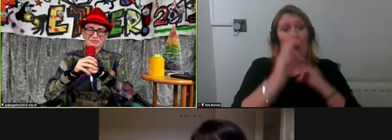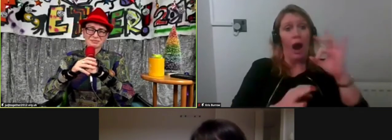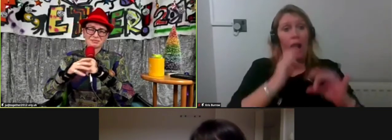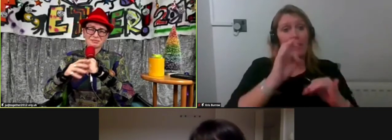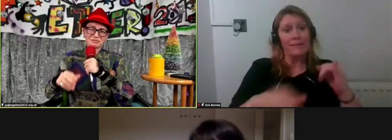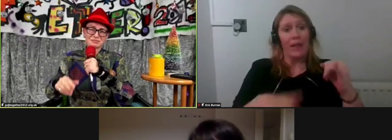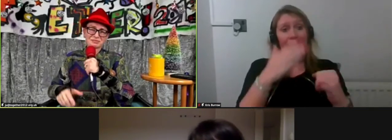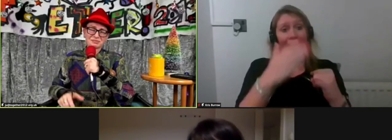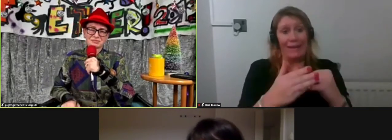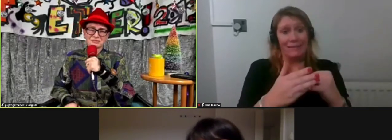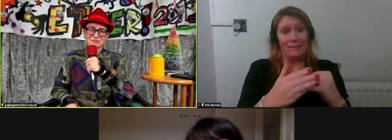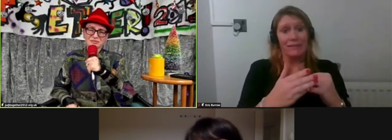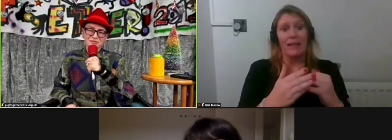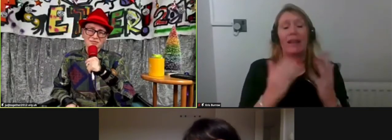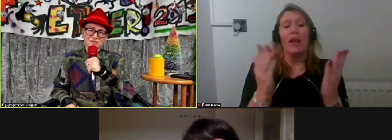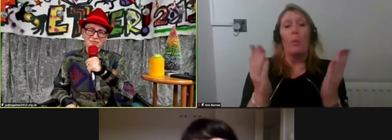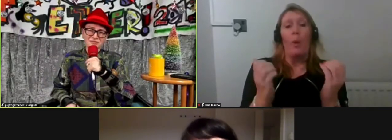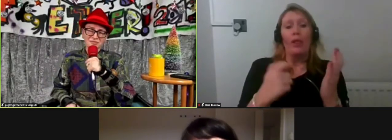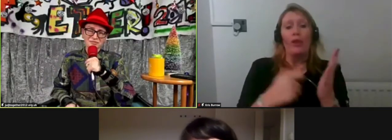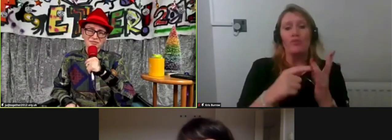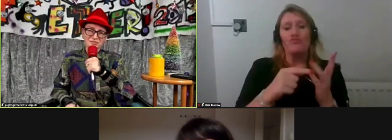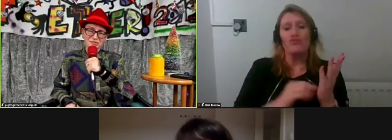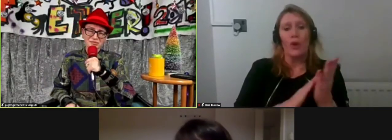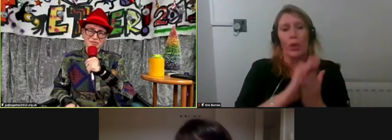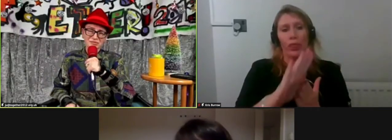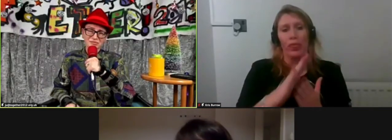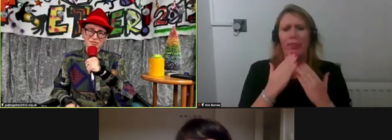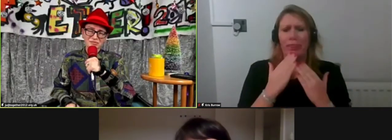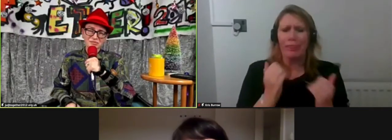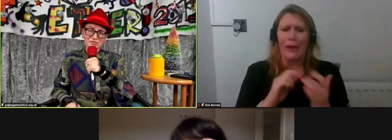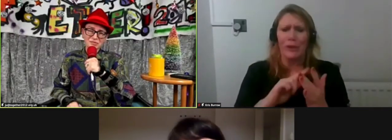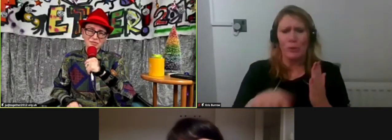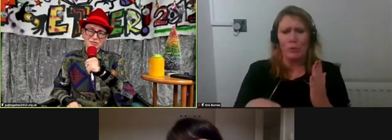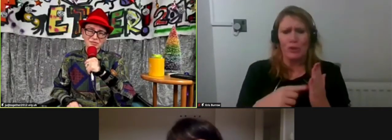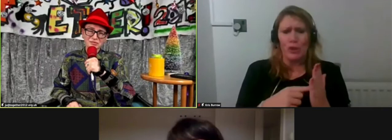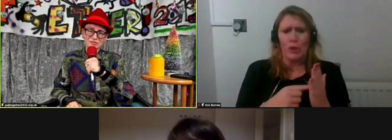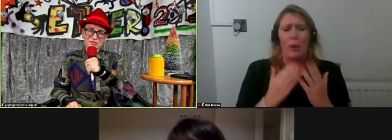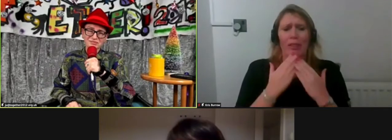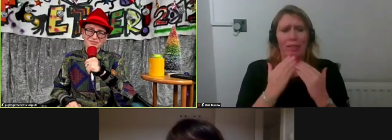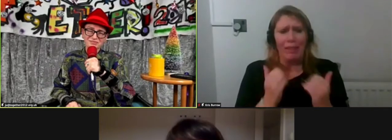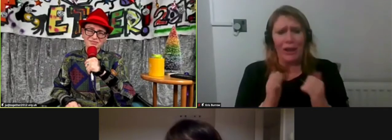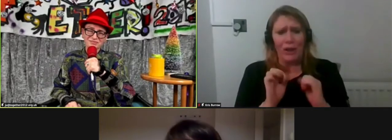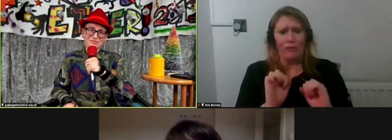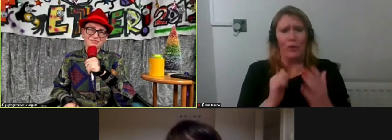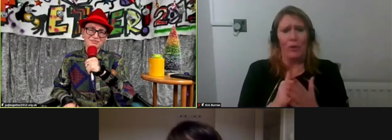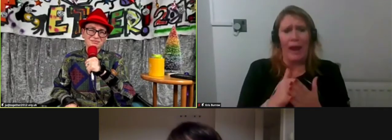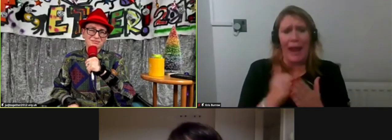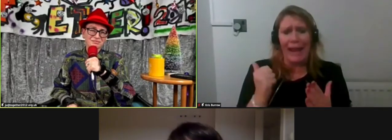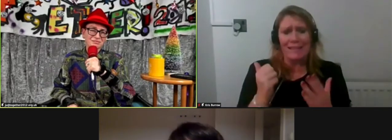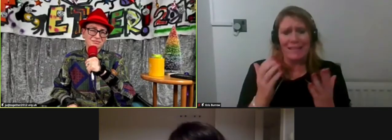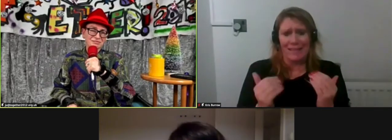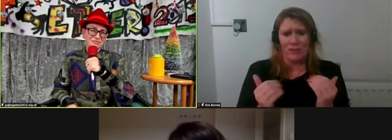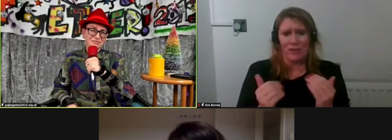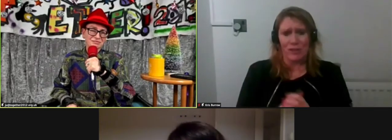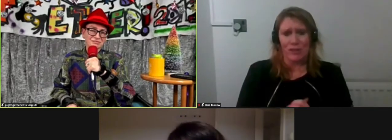Hi thank you so much Ju, and thank you for your excellent introduction. So